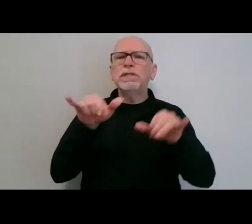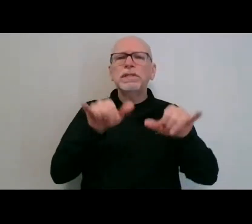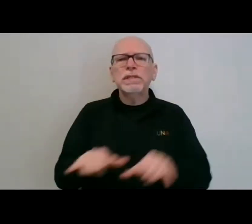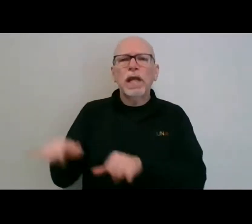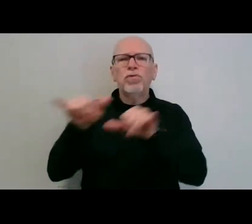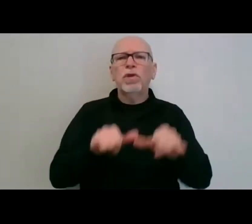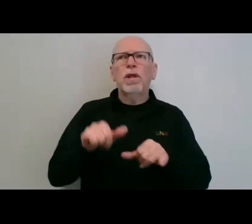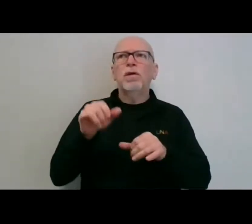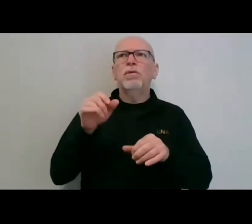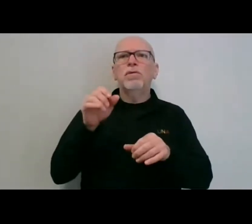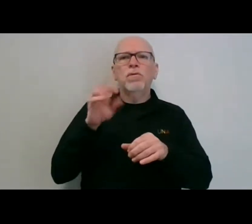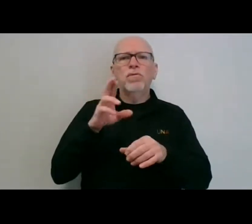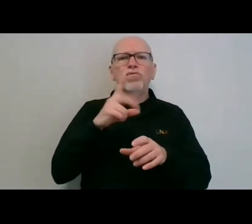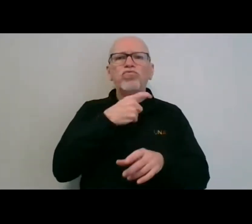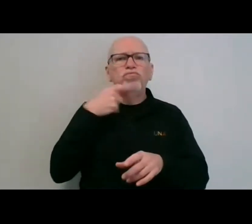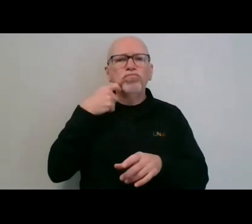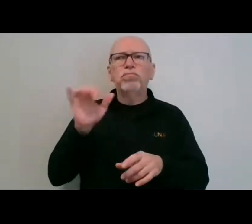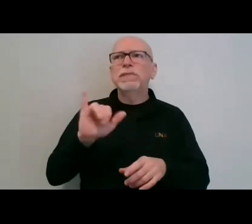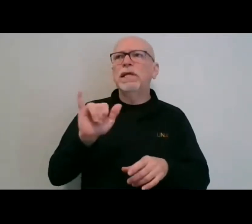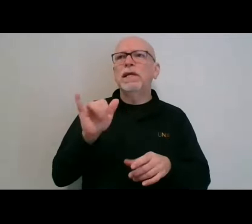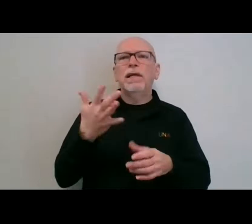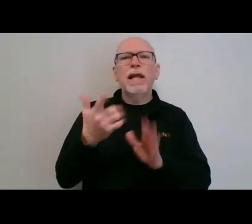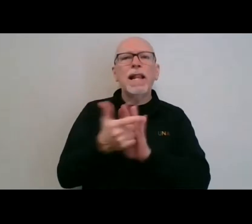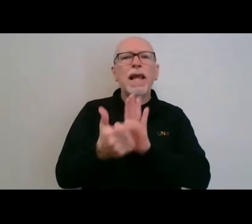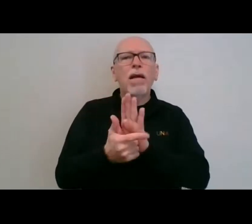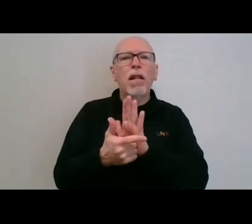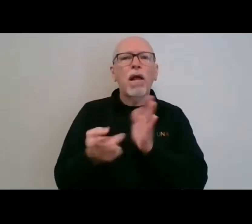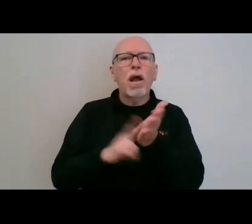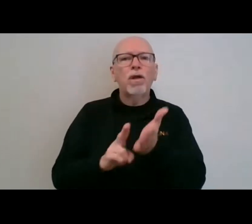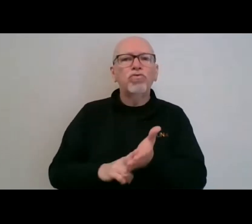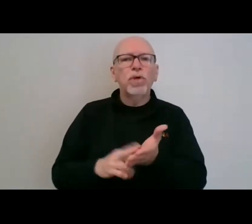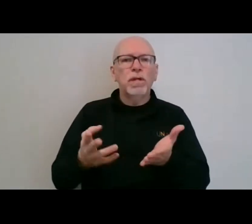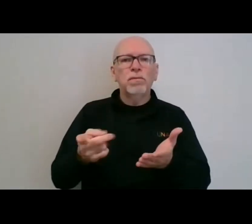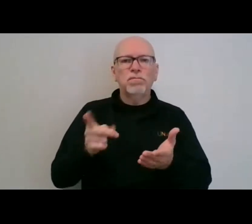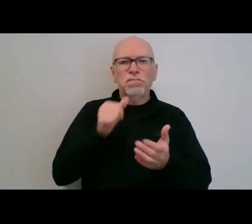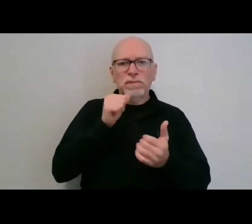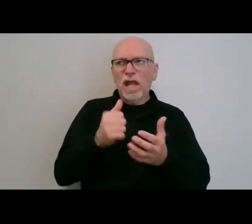and dry like legal contracts. There's not a lot of nuance.